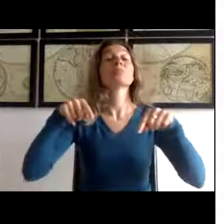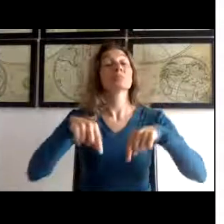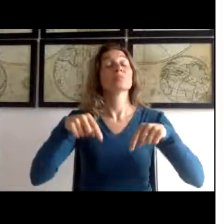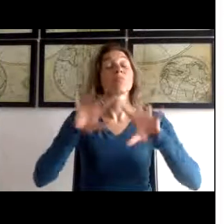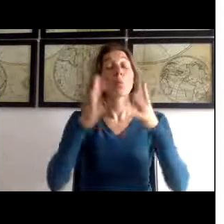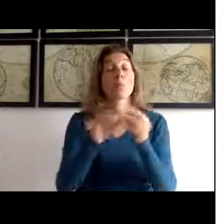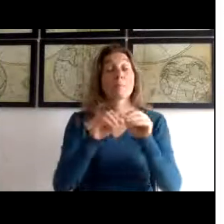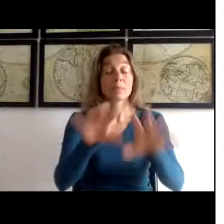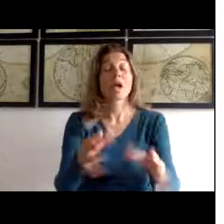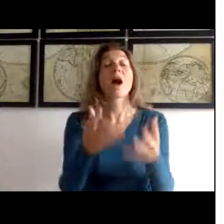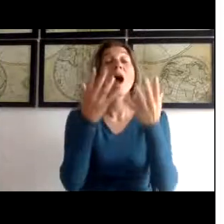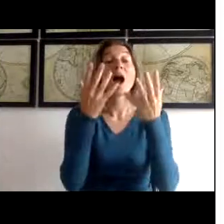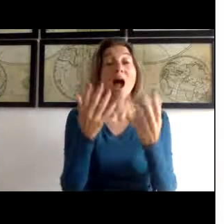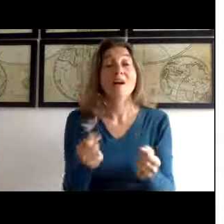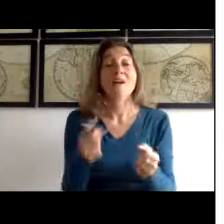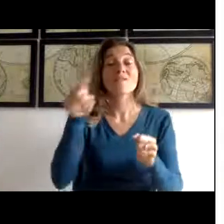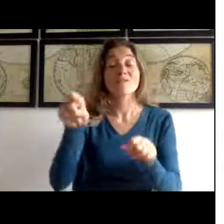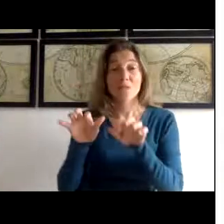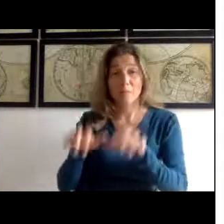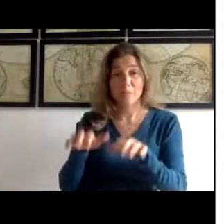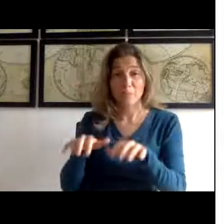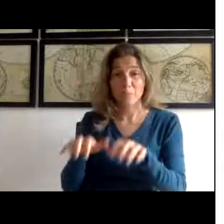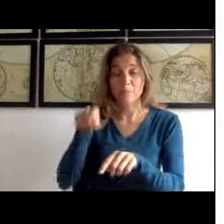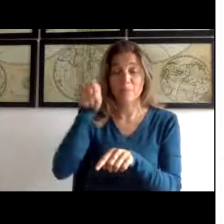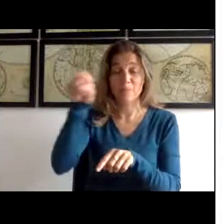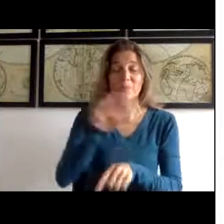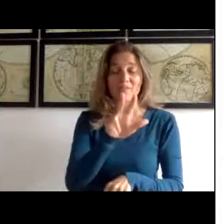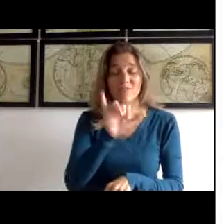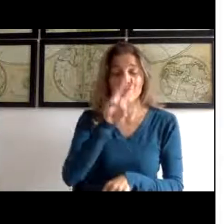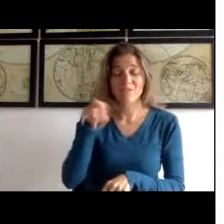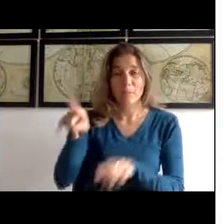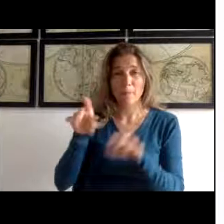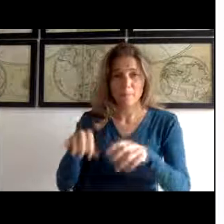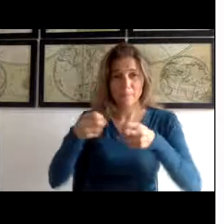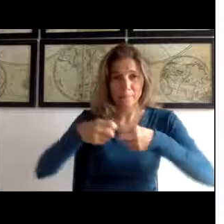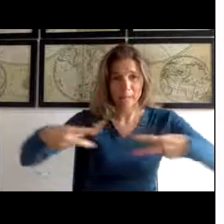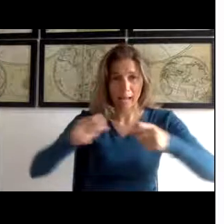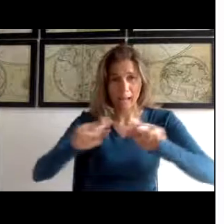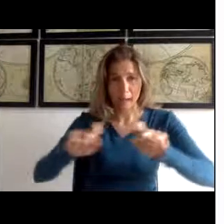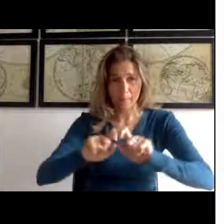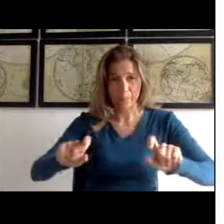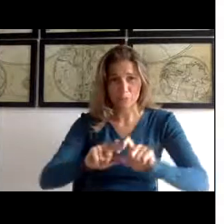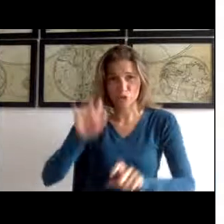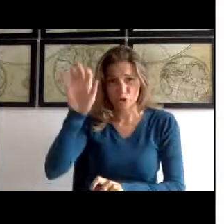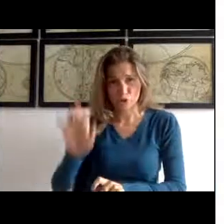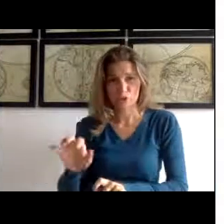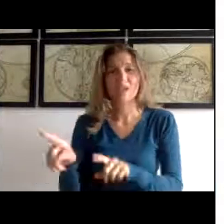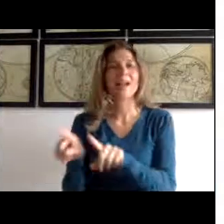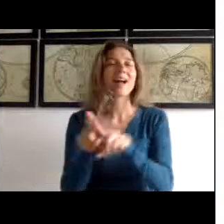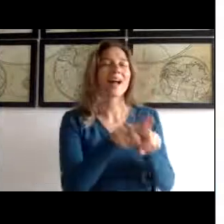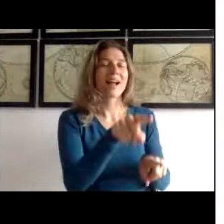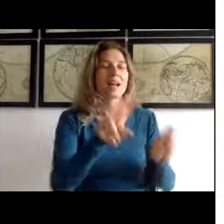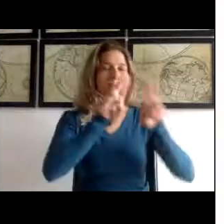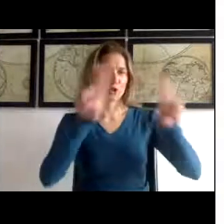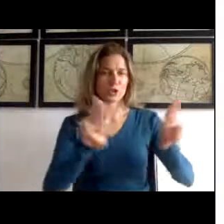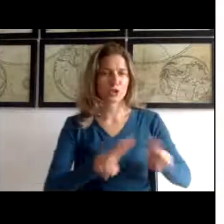and Lissa and Gerdinand will provide the interpreting in sign language. If you have technical issues, use the chat box